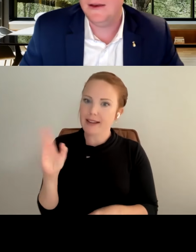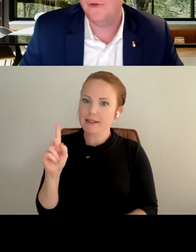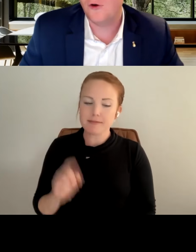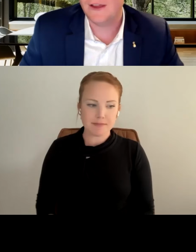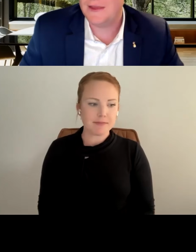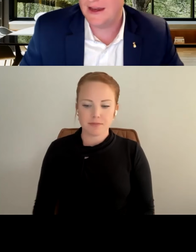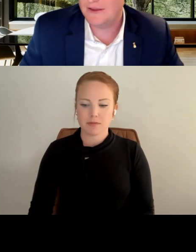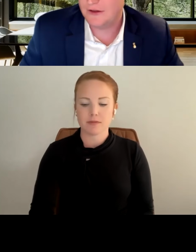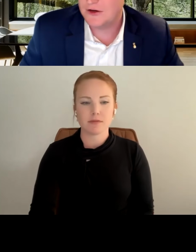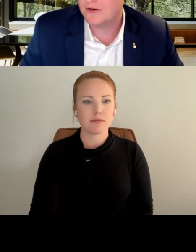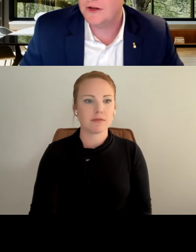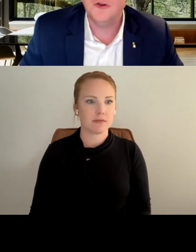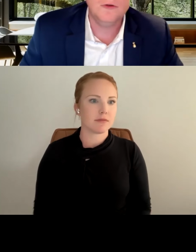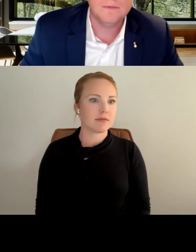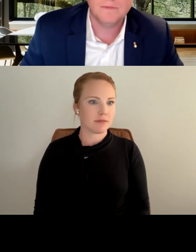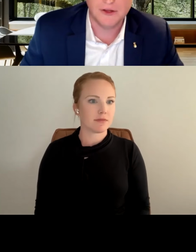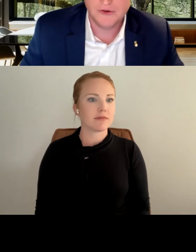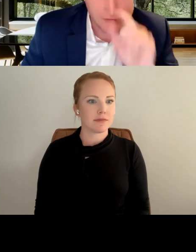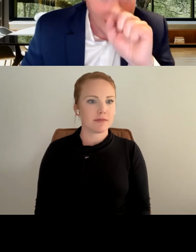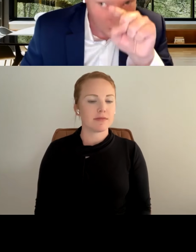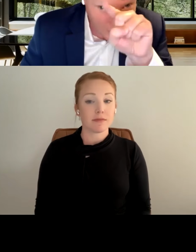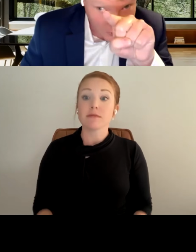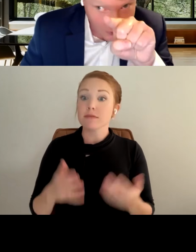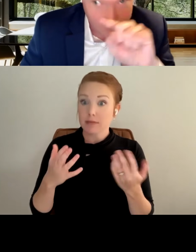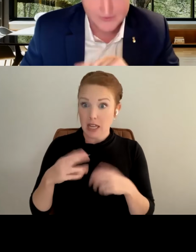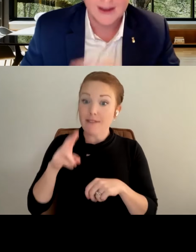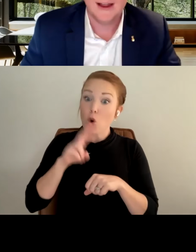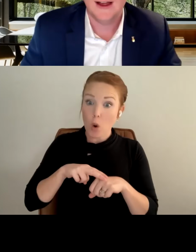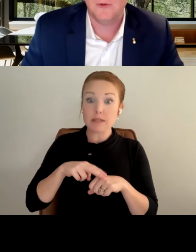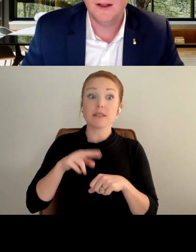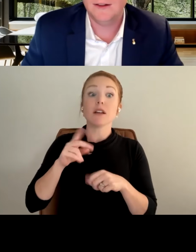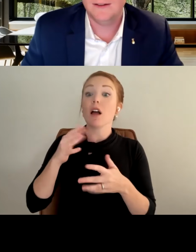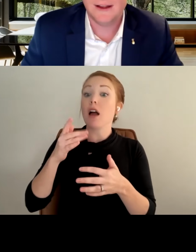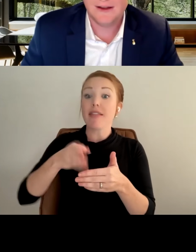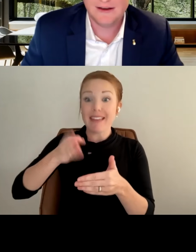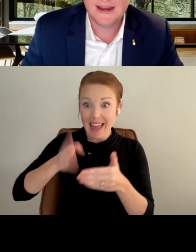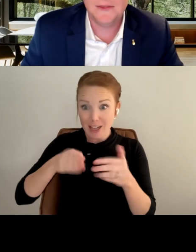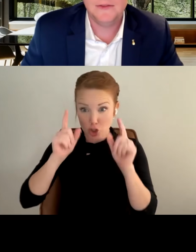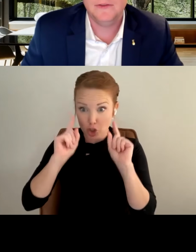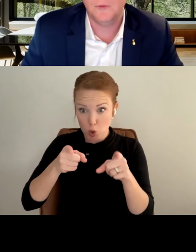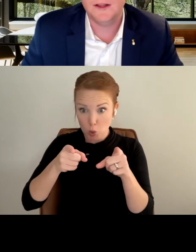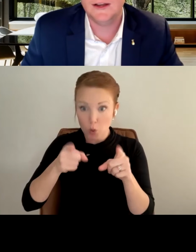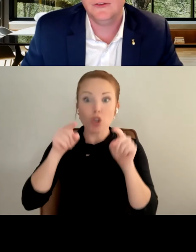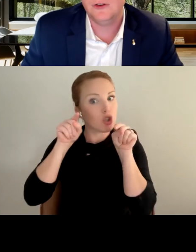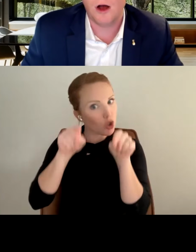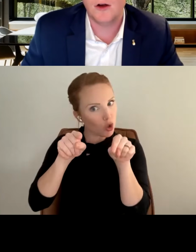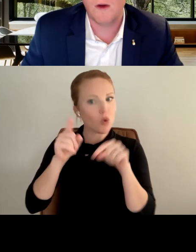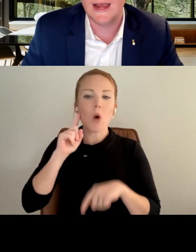And of course at the end of this, you, you, yes you, will need the willingness to walk away.